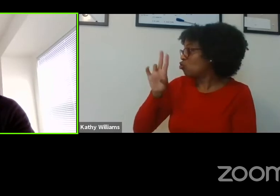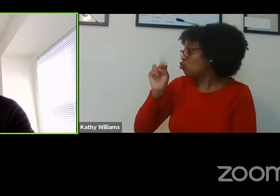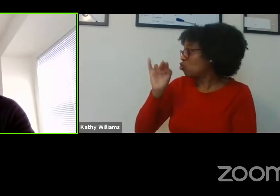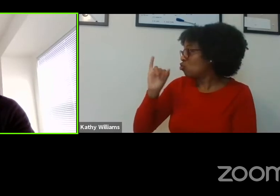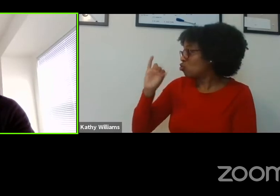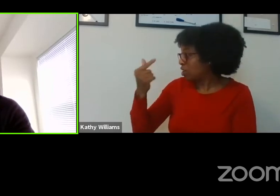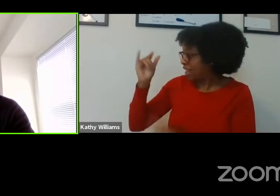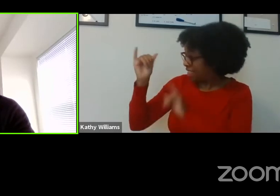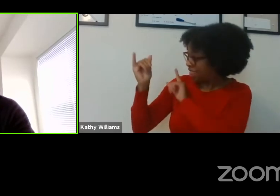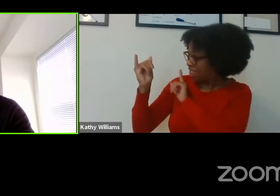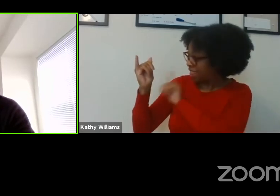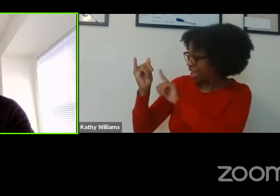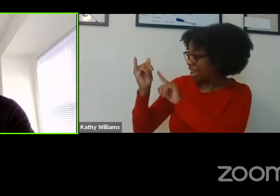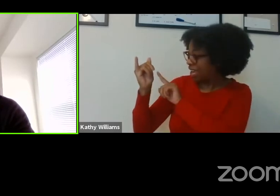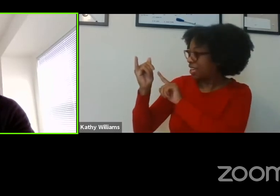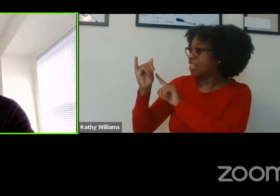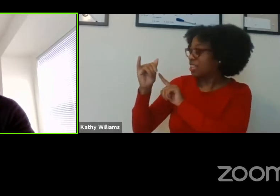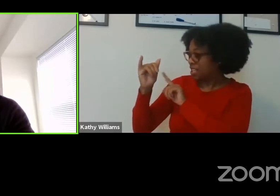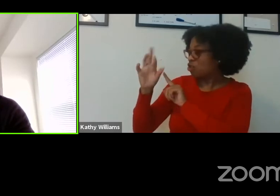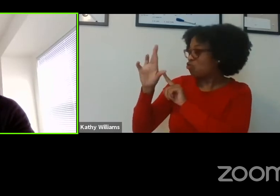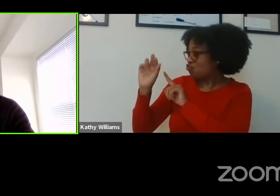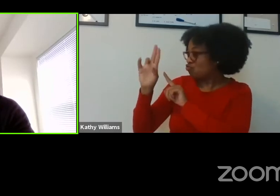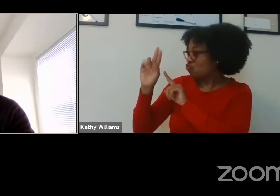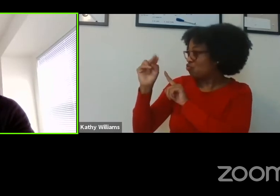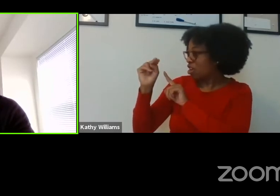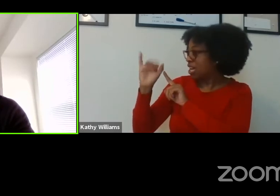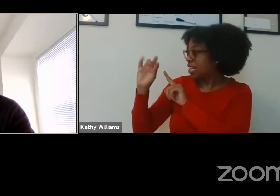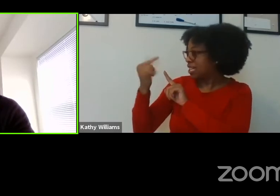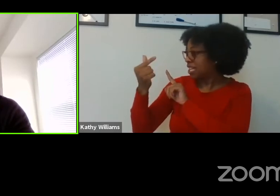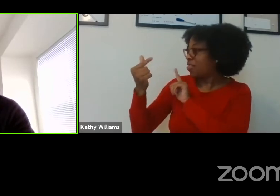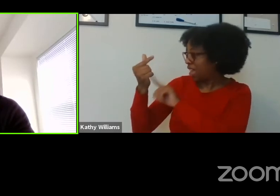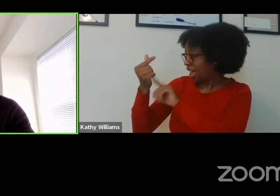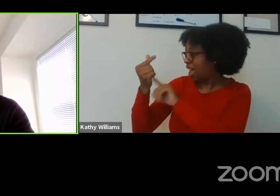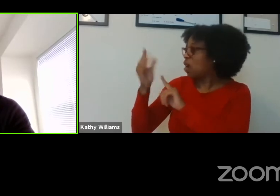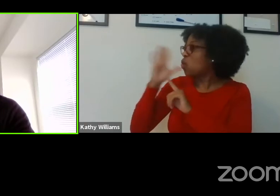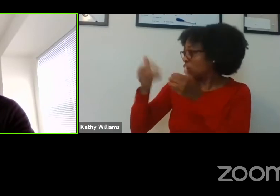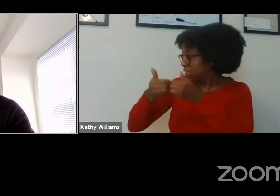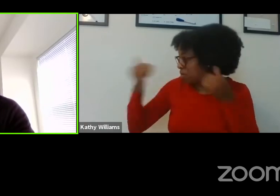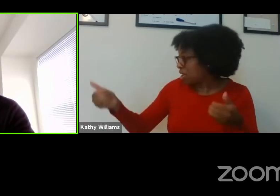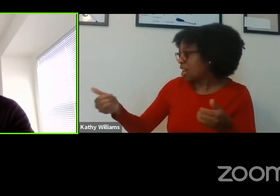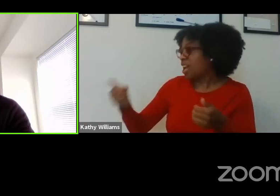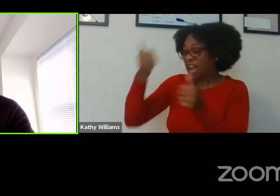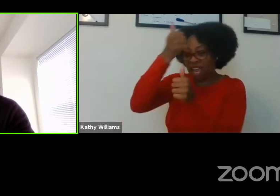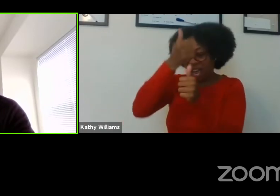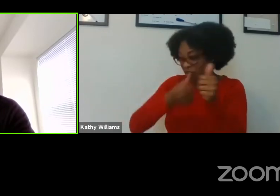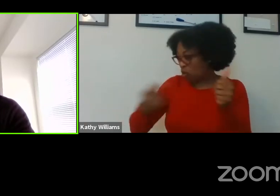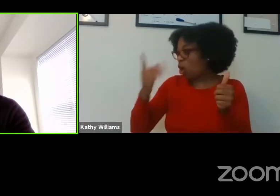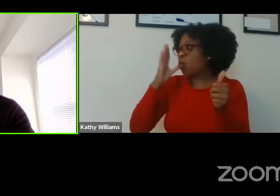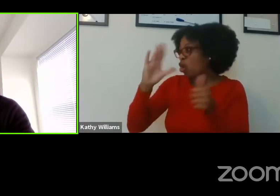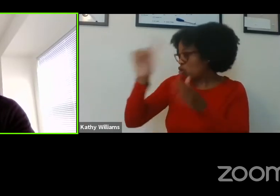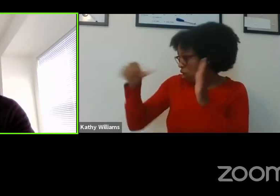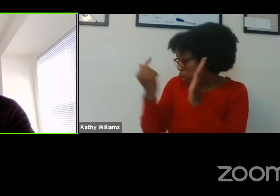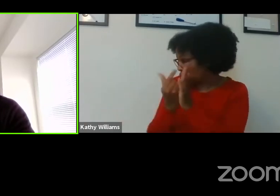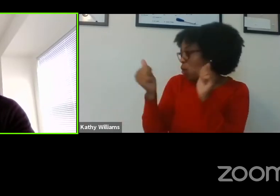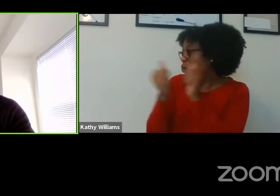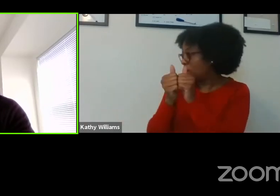That's going to be the one thing that is going to separate you from everyone else. Because everyone is going to graduate with a bachelor's degree.